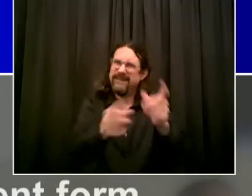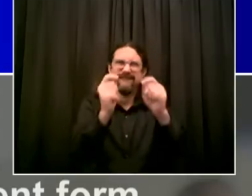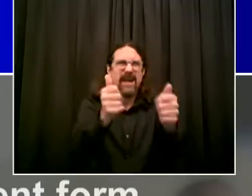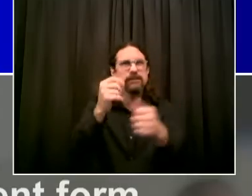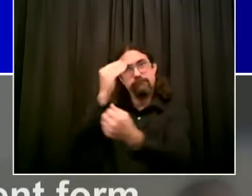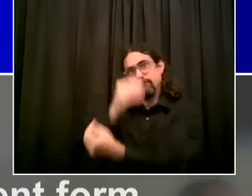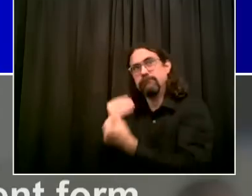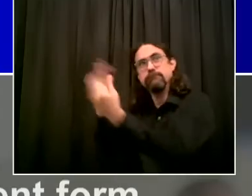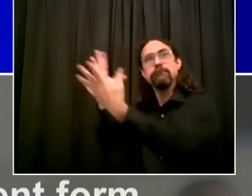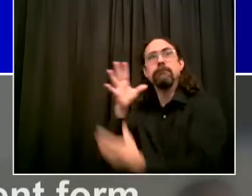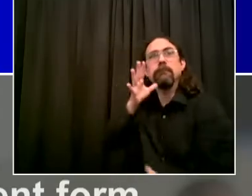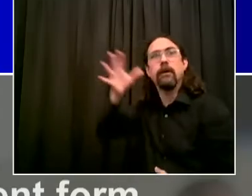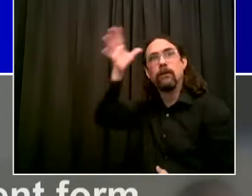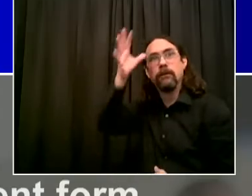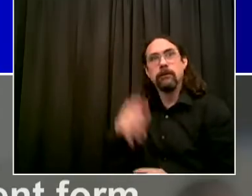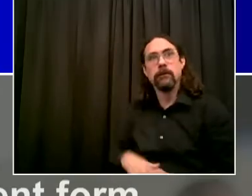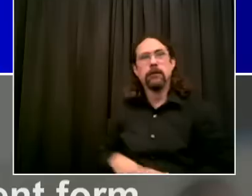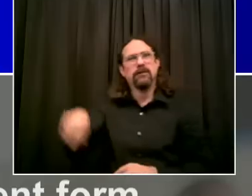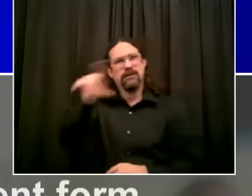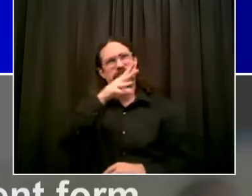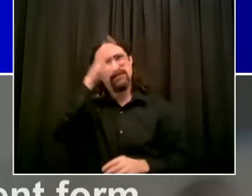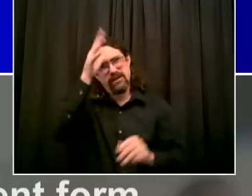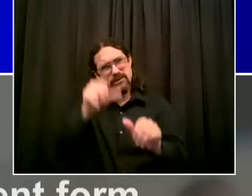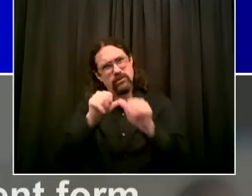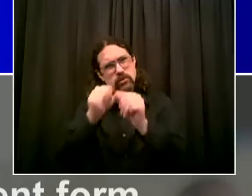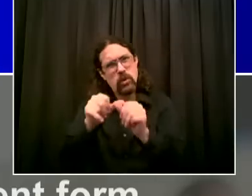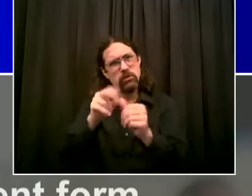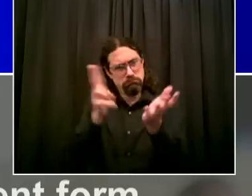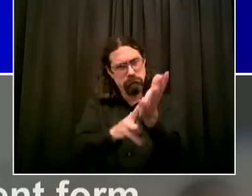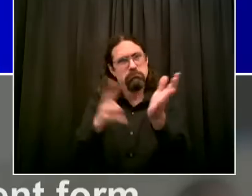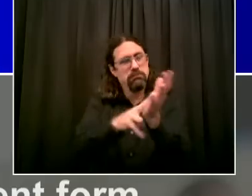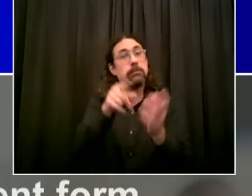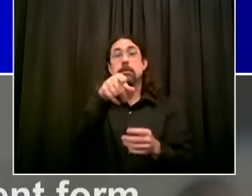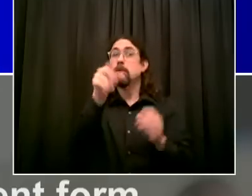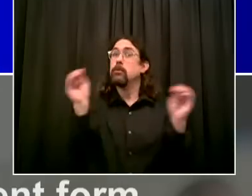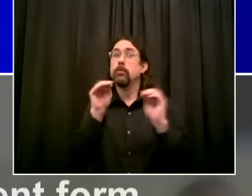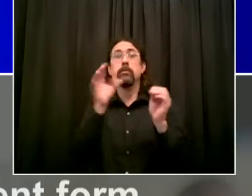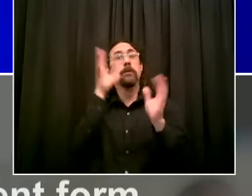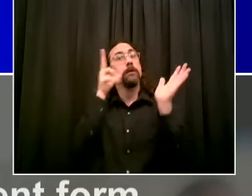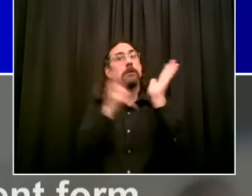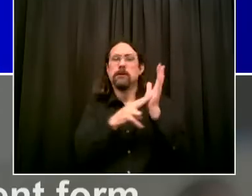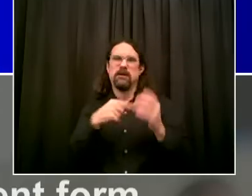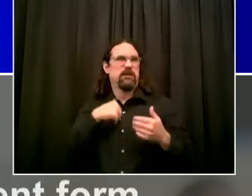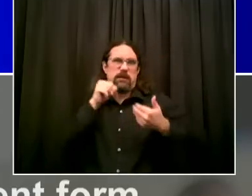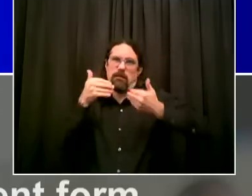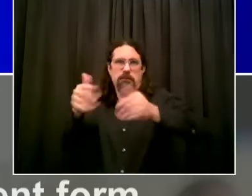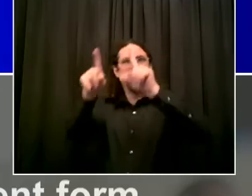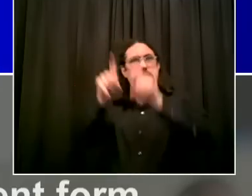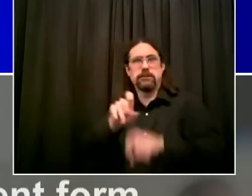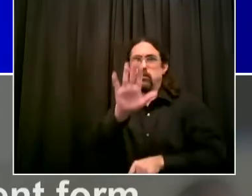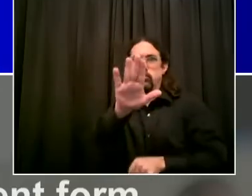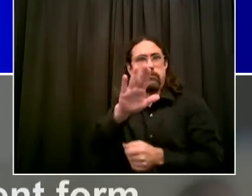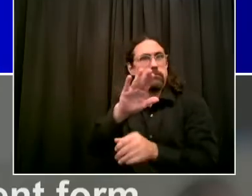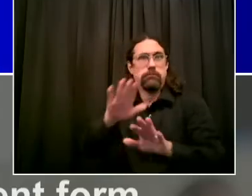BEEN TESTED, , WHAT THE RRUESLTS AARE . . IT I IS GO FOR EVERYONE AS WELL TO KEEP THE TESTING PROGRAM GOING FORWARD.